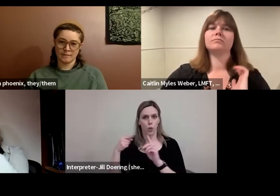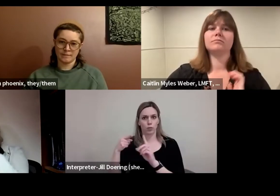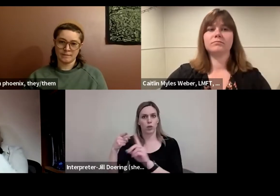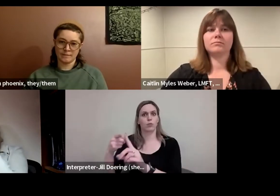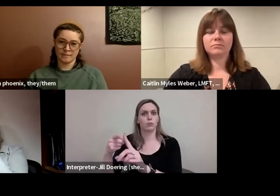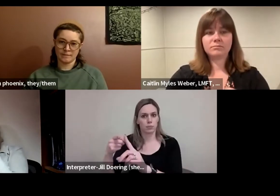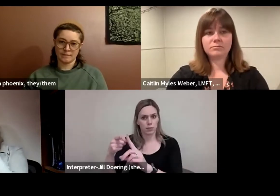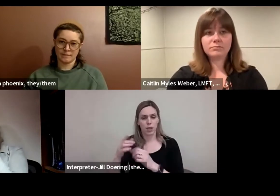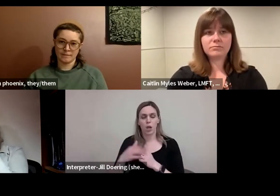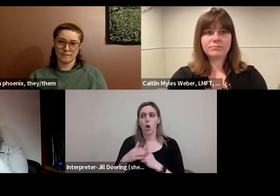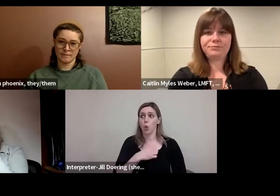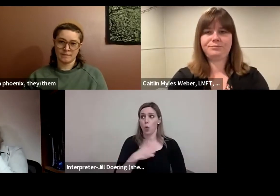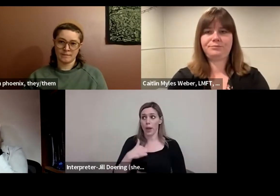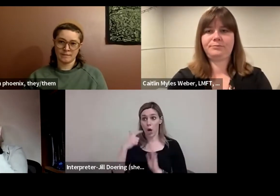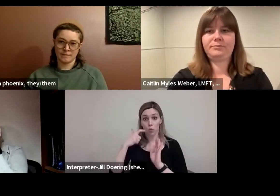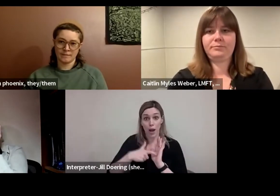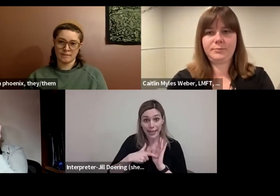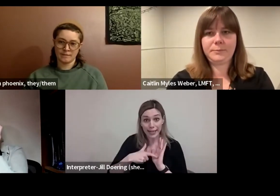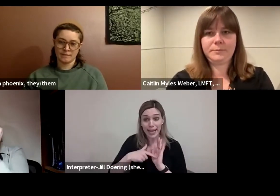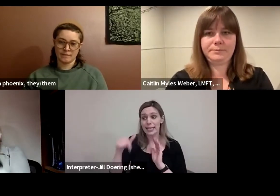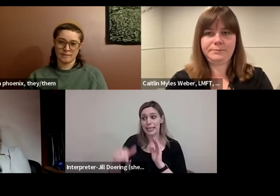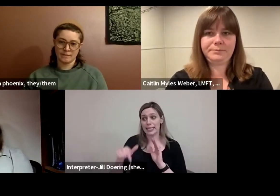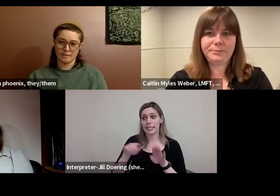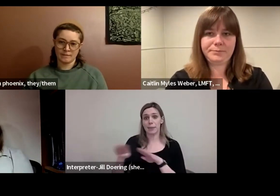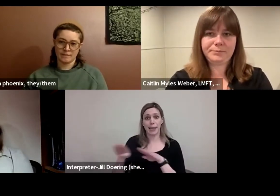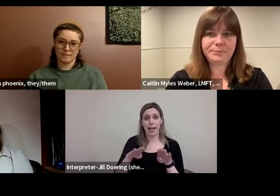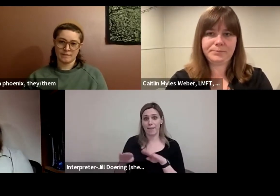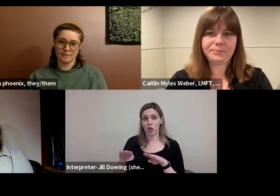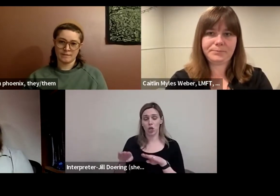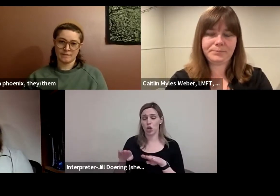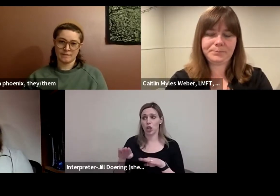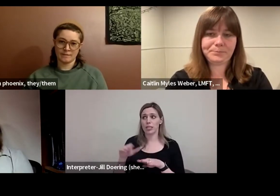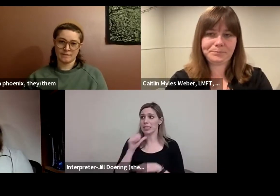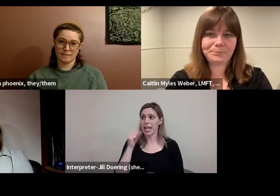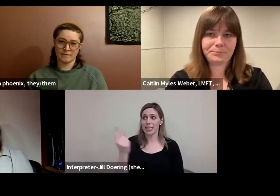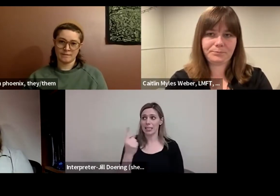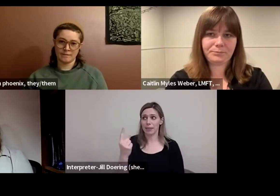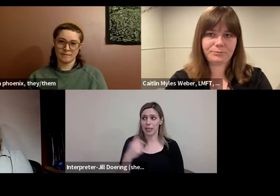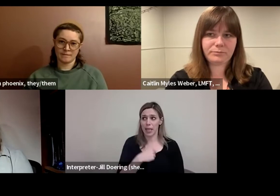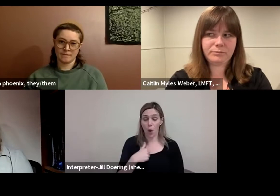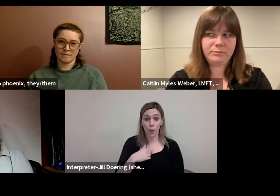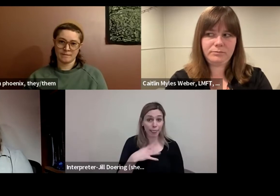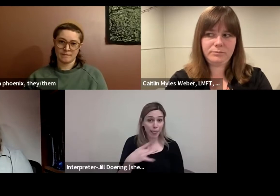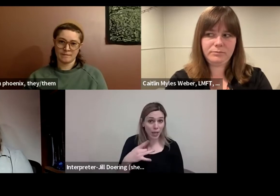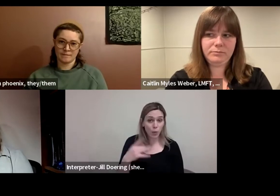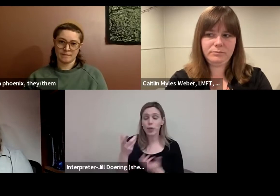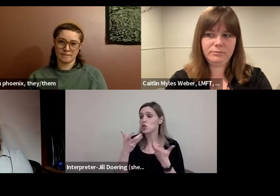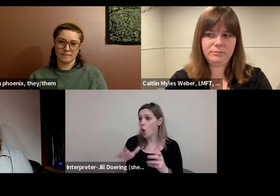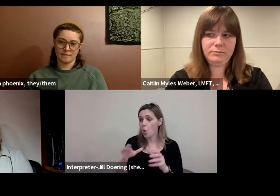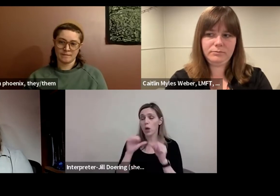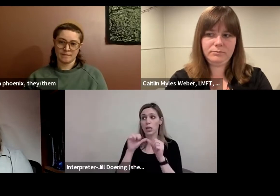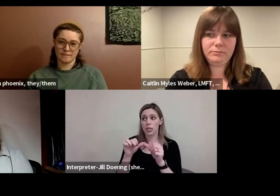is not one we like or one that we wanna continue forever and we're also setting a priority, "Today,